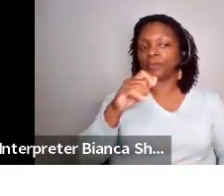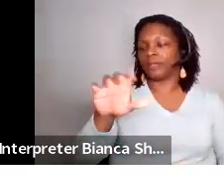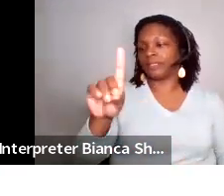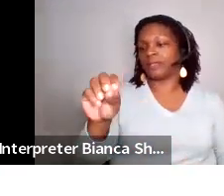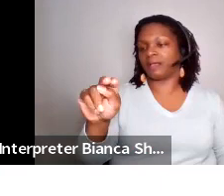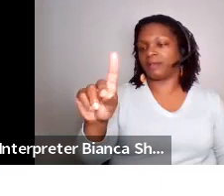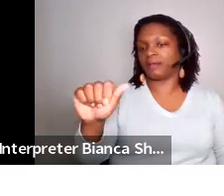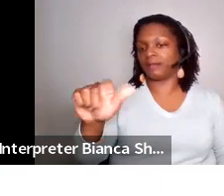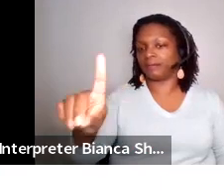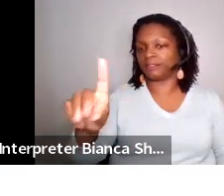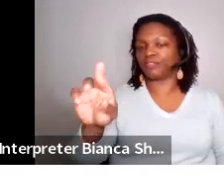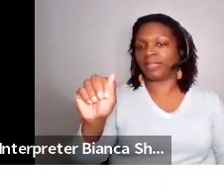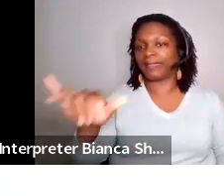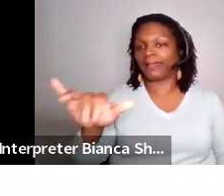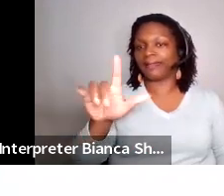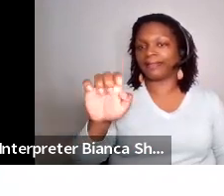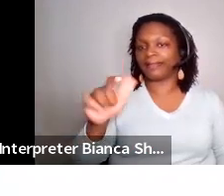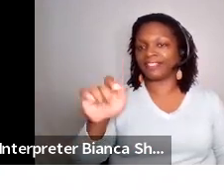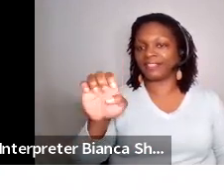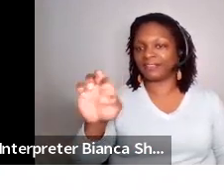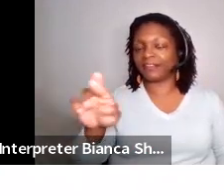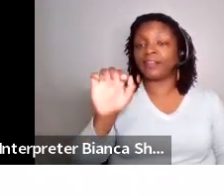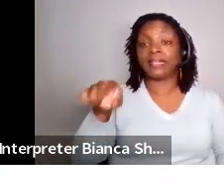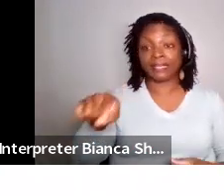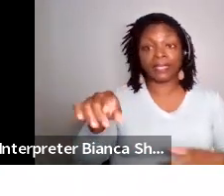And he is a program manager. benefits planner.